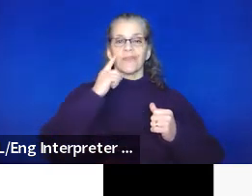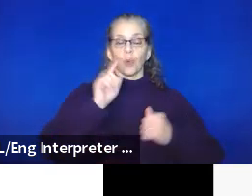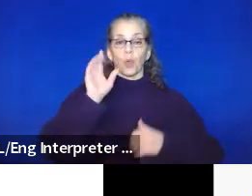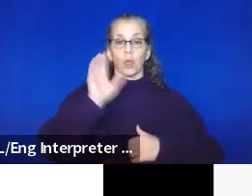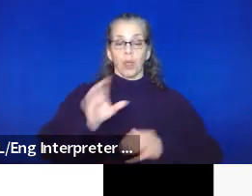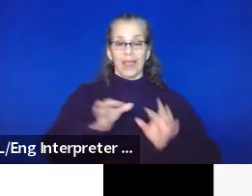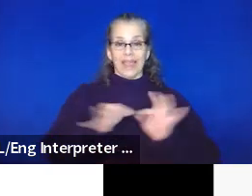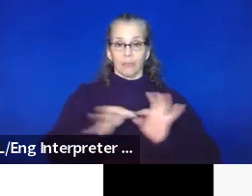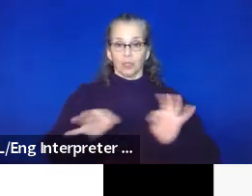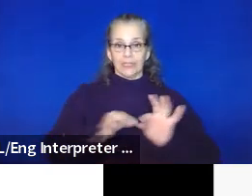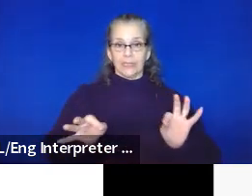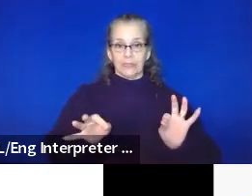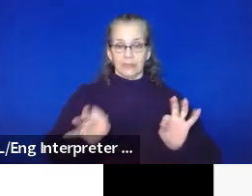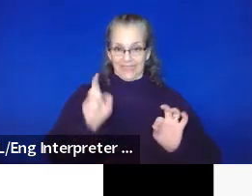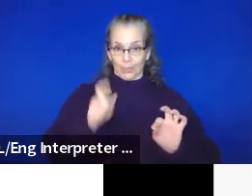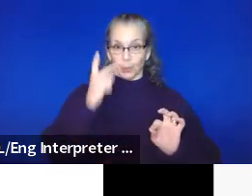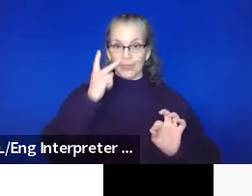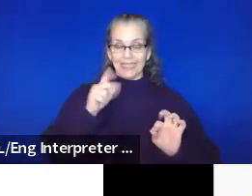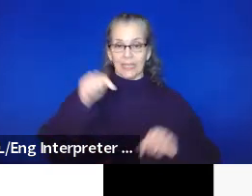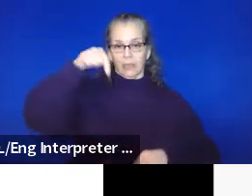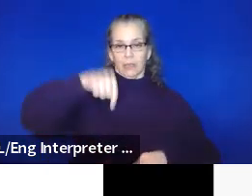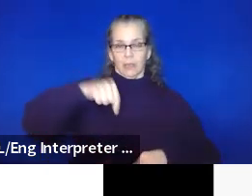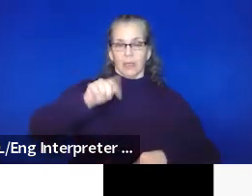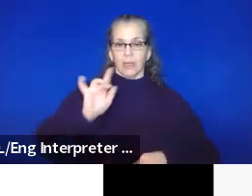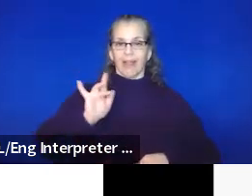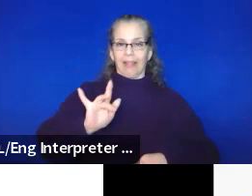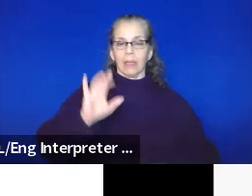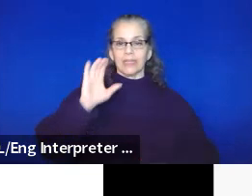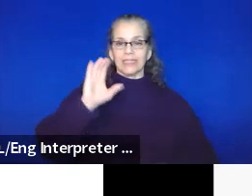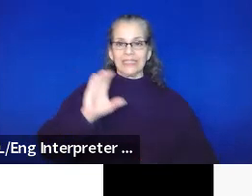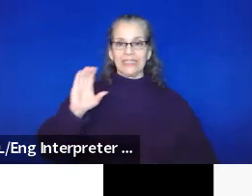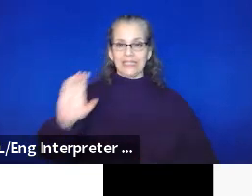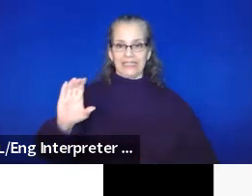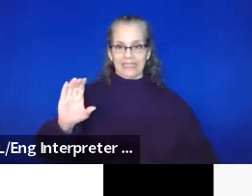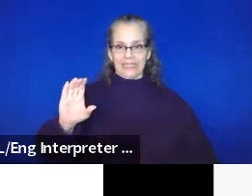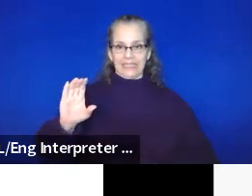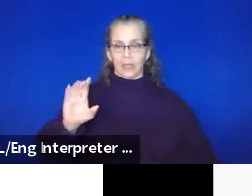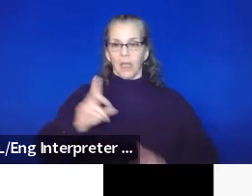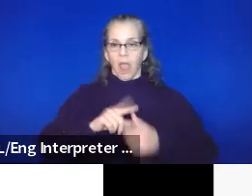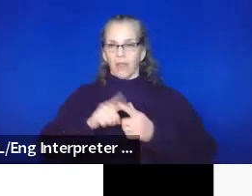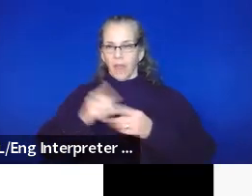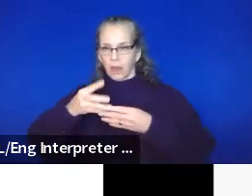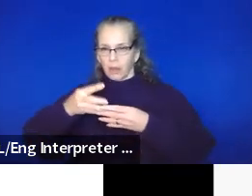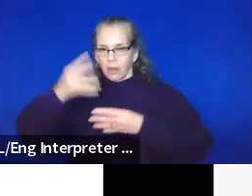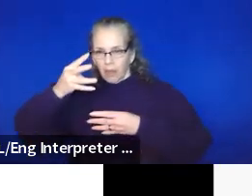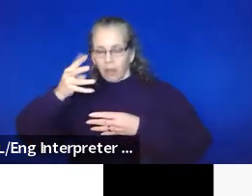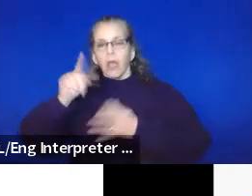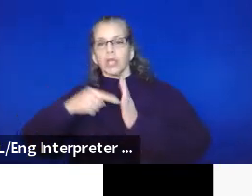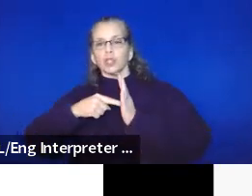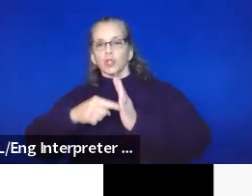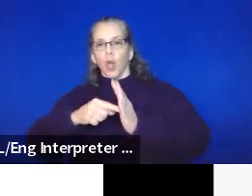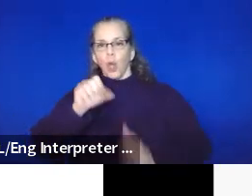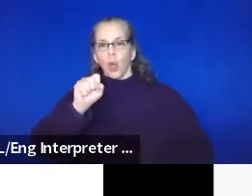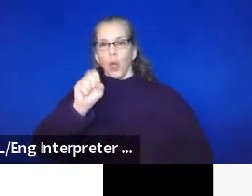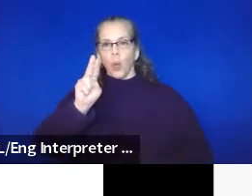webinar, you're going to need to click on the CC icon and click on show subtitles.